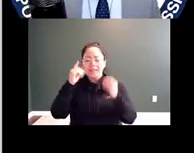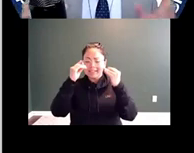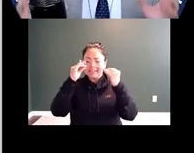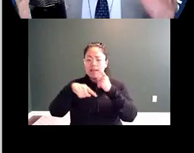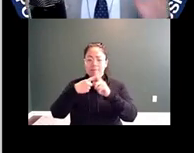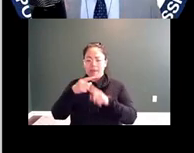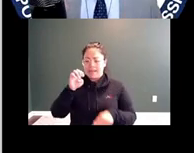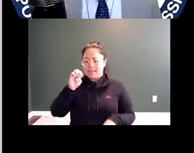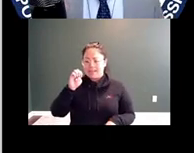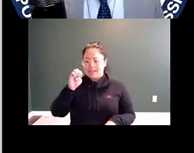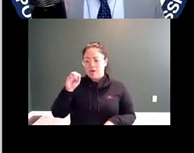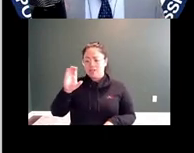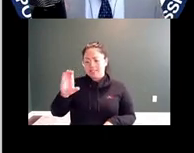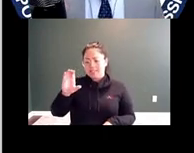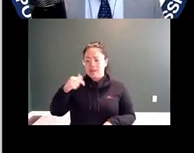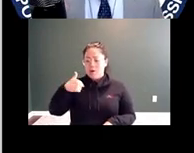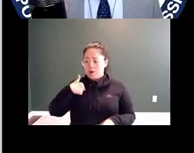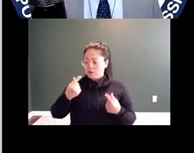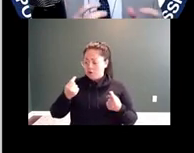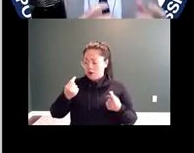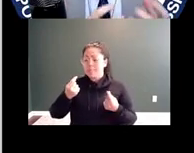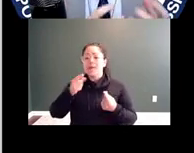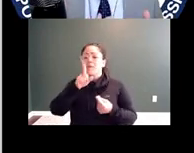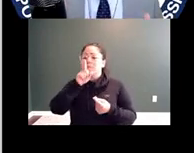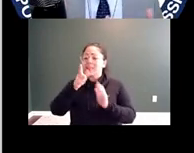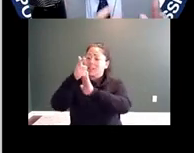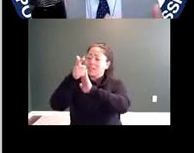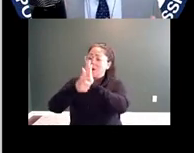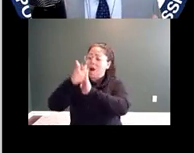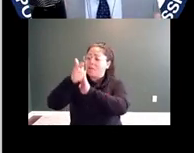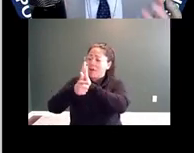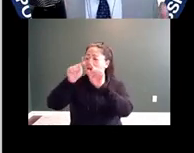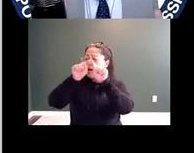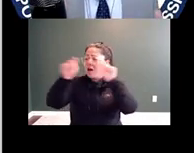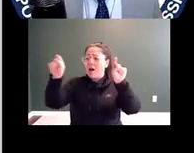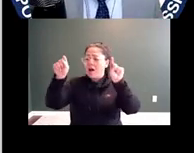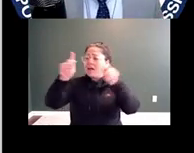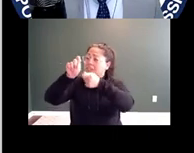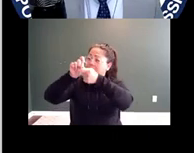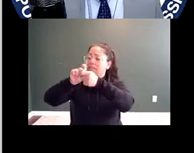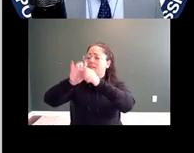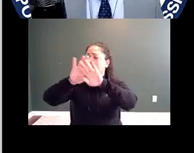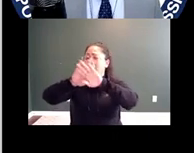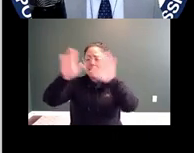if you distill those laws down into their basic form of workplace discrimination,